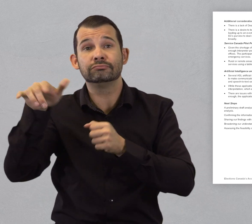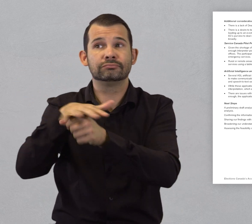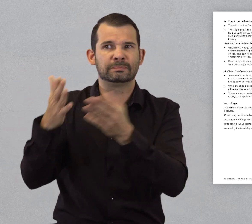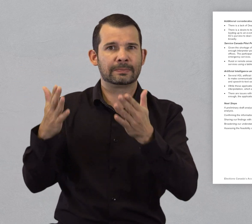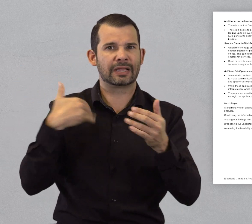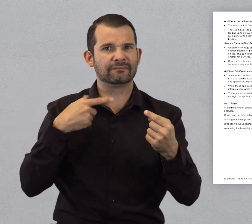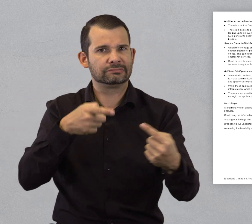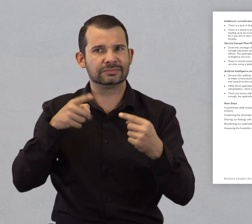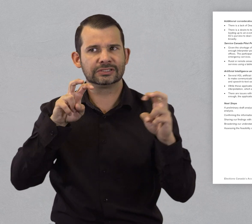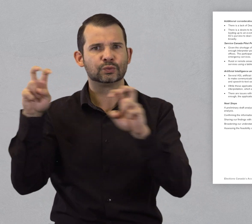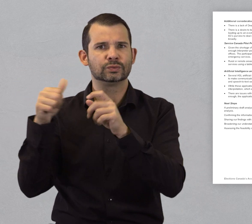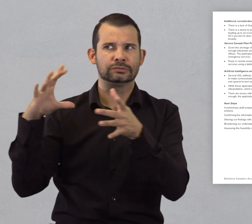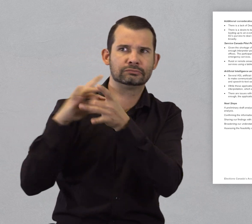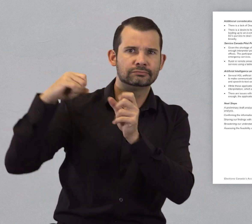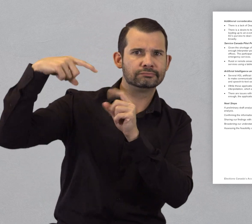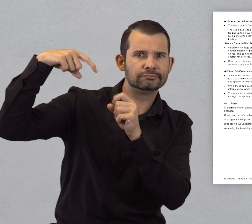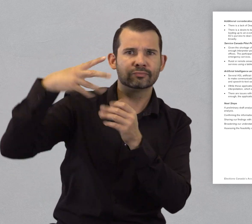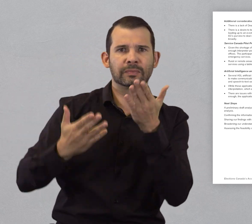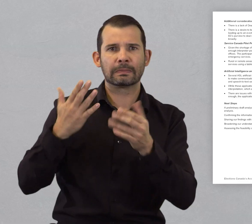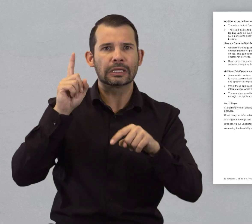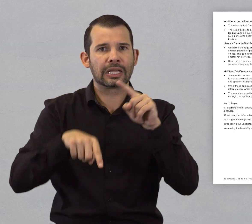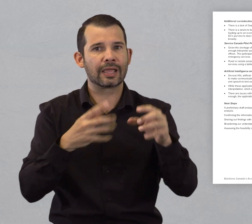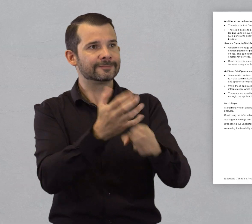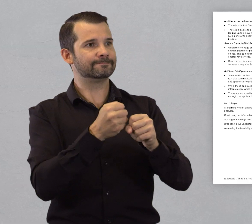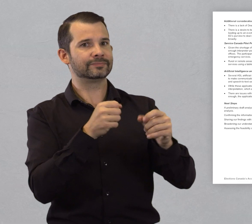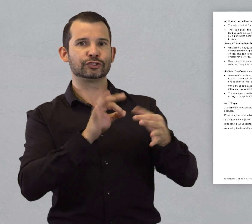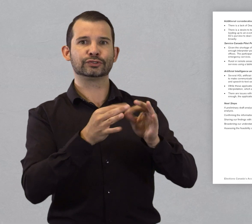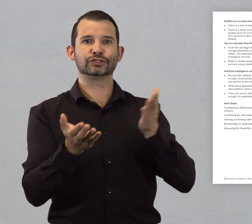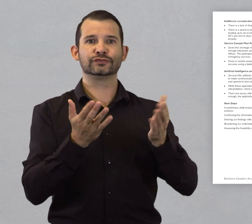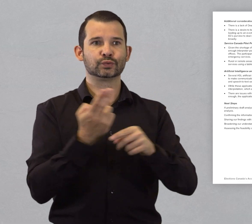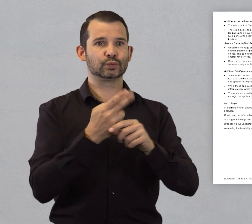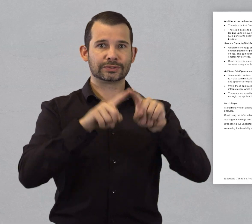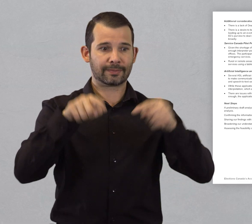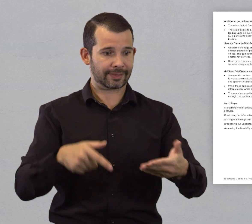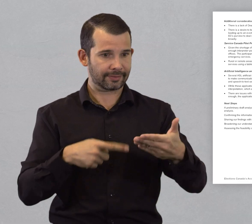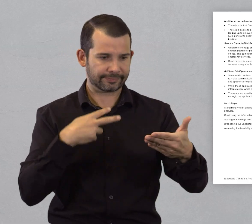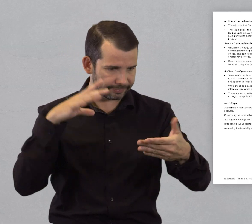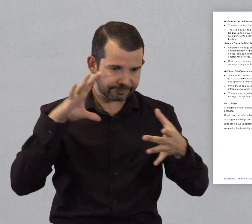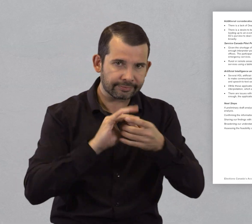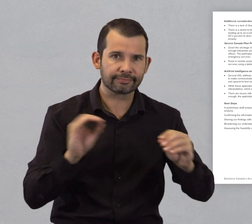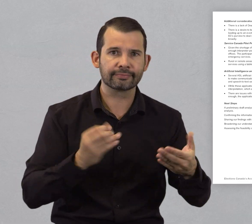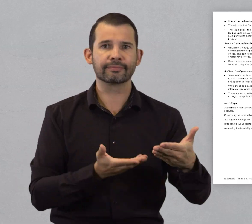issues and might not be able to access interpretation services using a tablet.